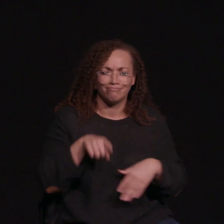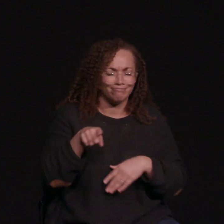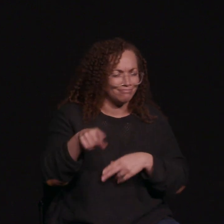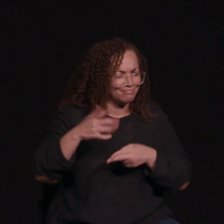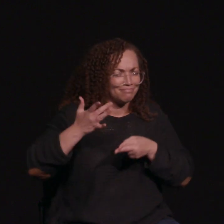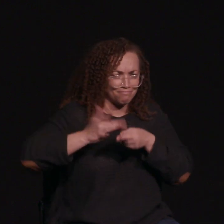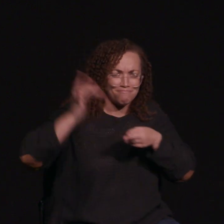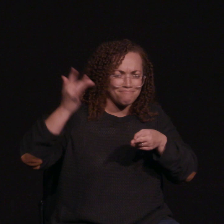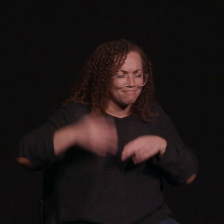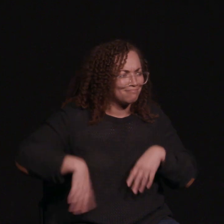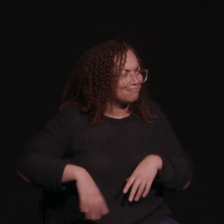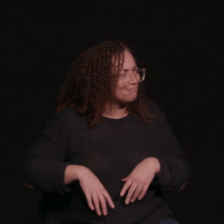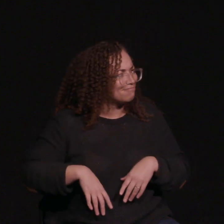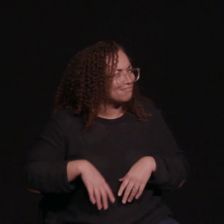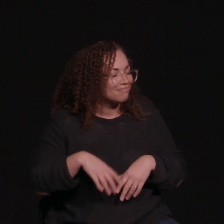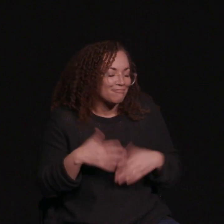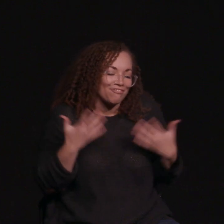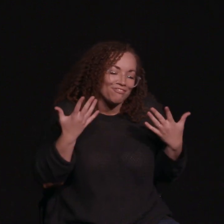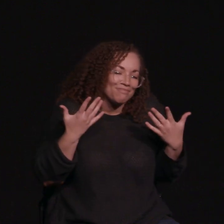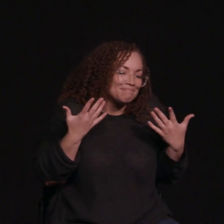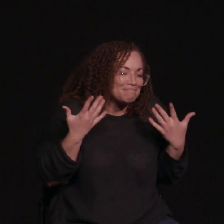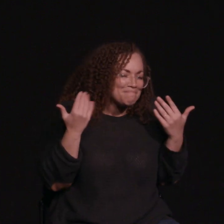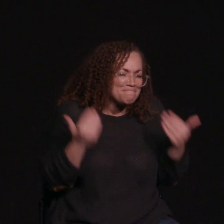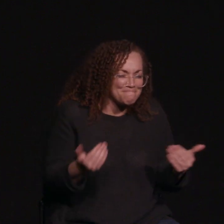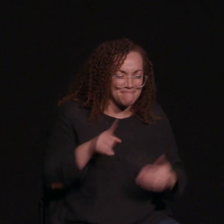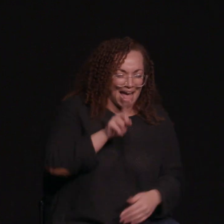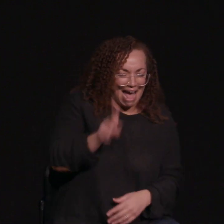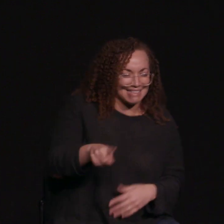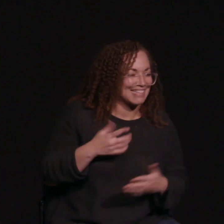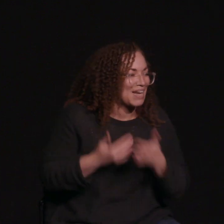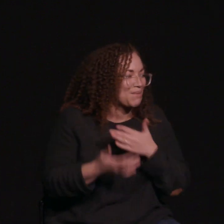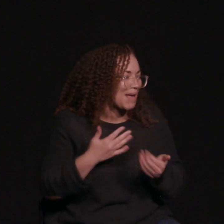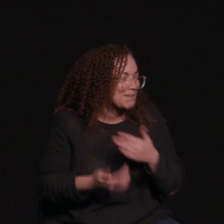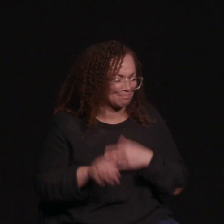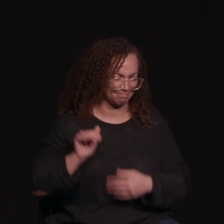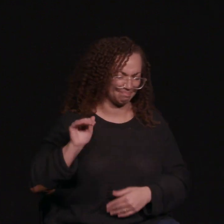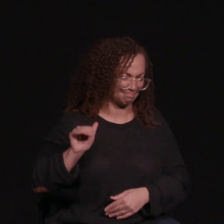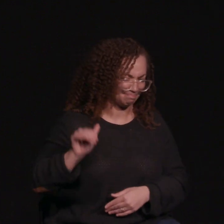But we asked anyway because Tianna and I are--we try to